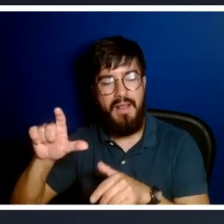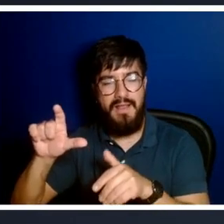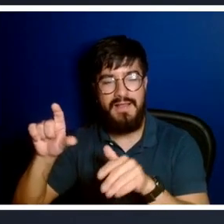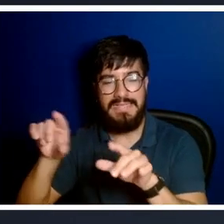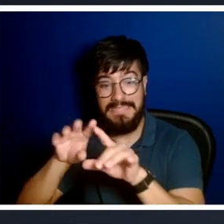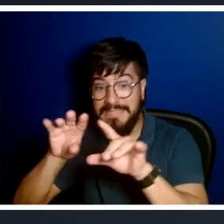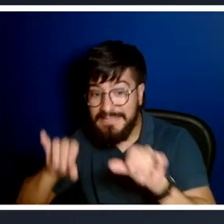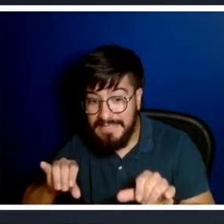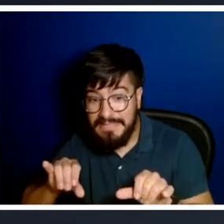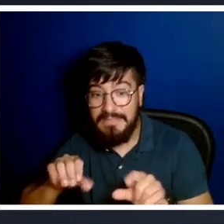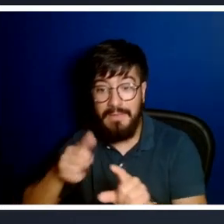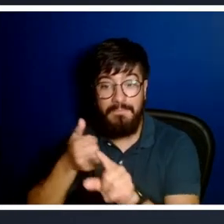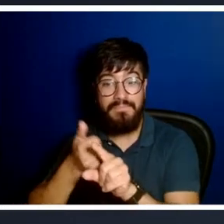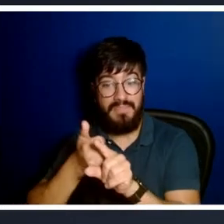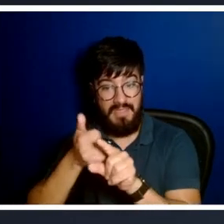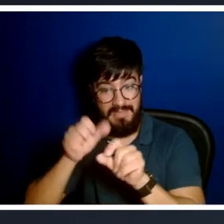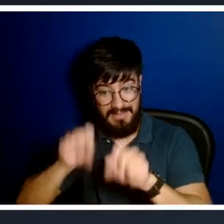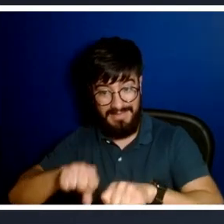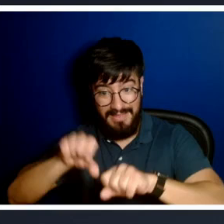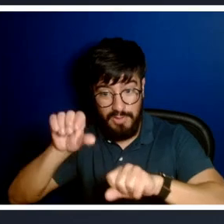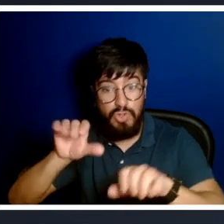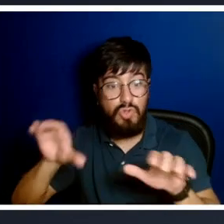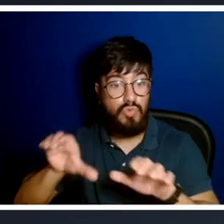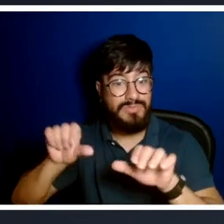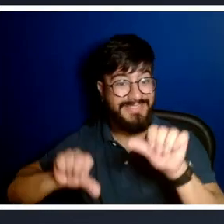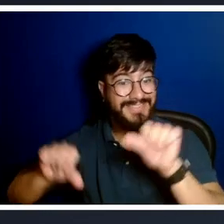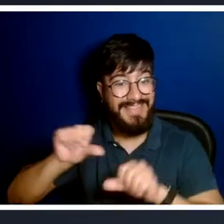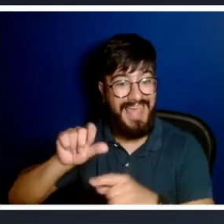and could be used. And they've connected that to books that they have in the library. And